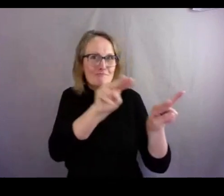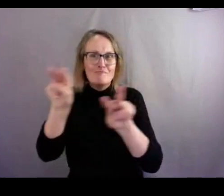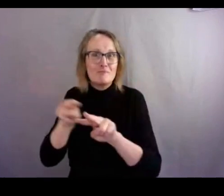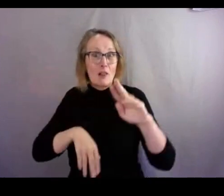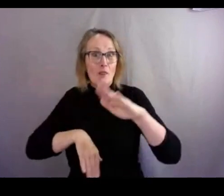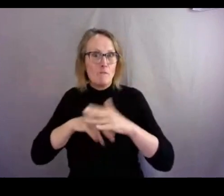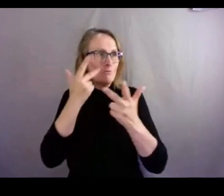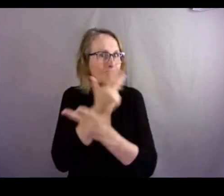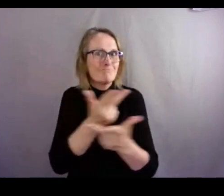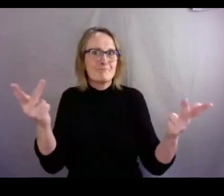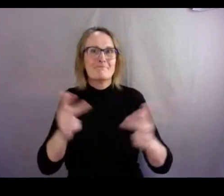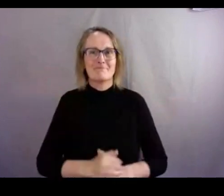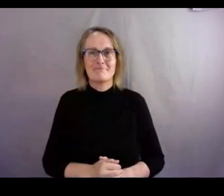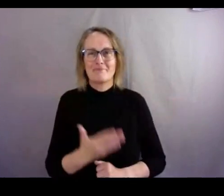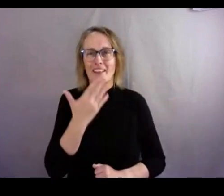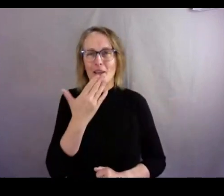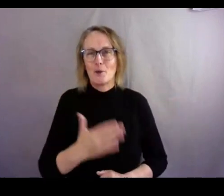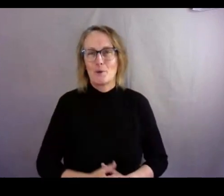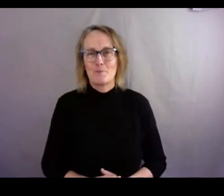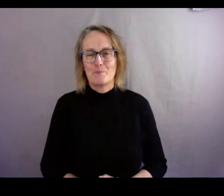(audience applauds)